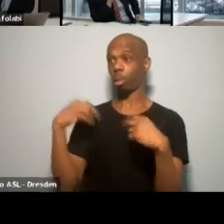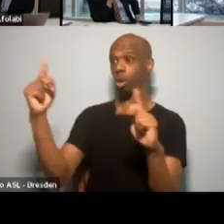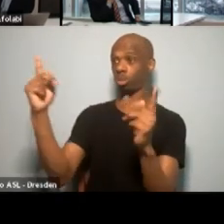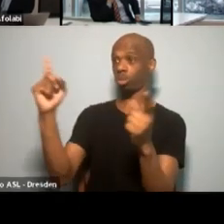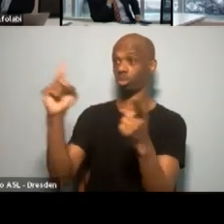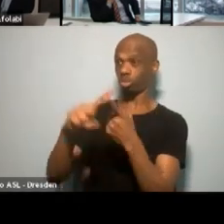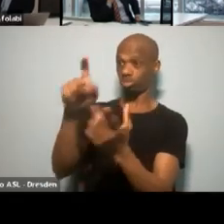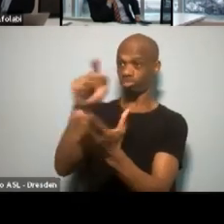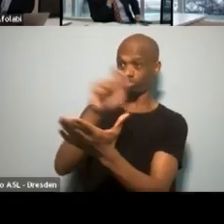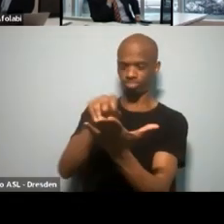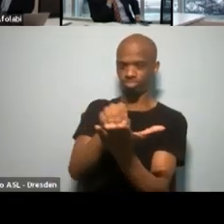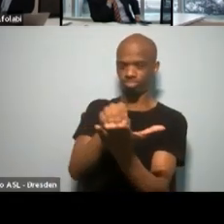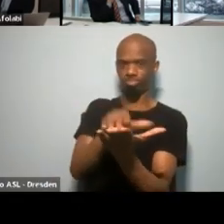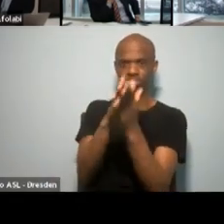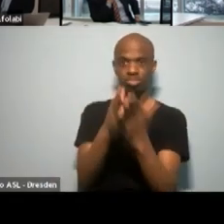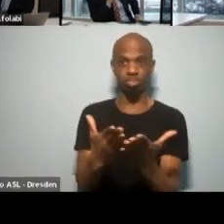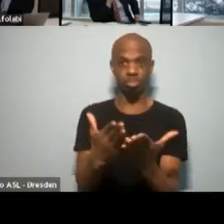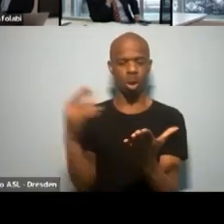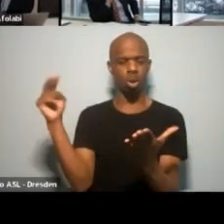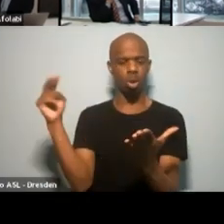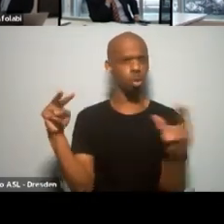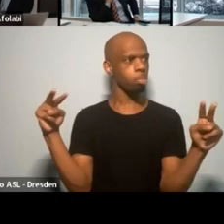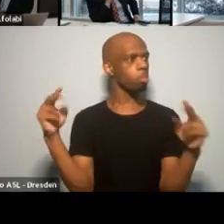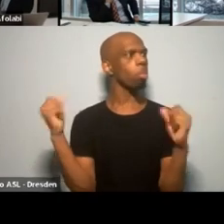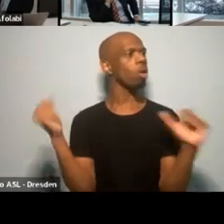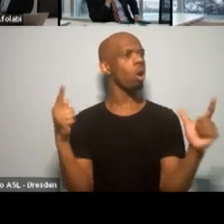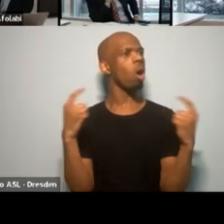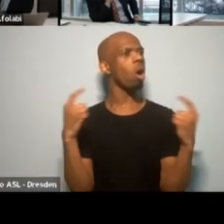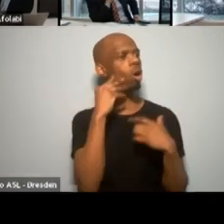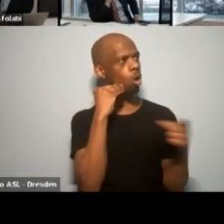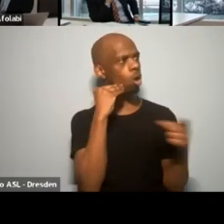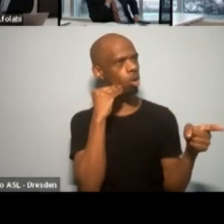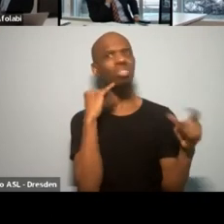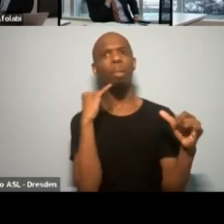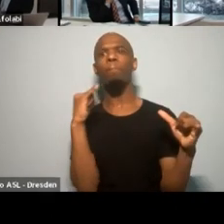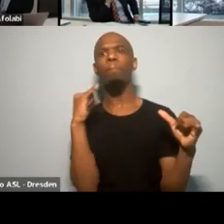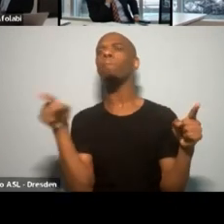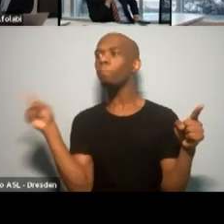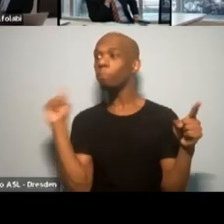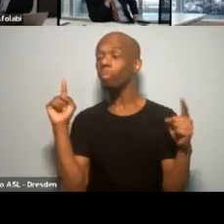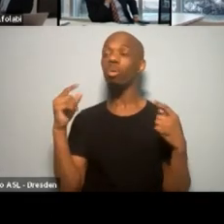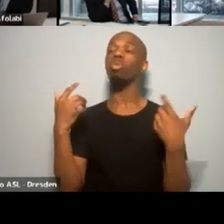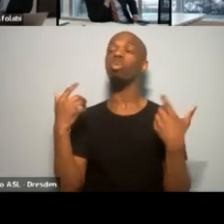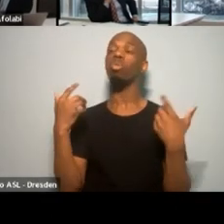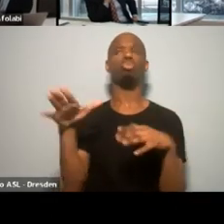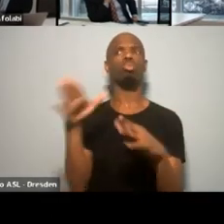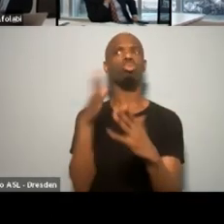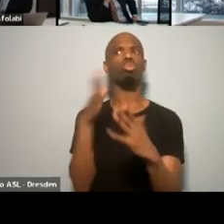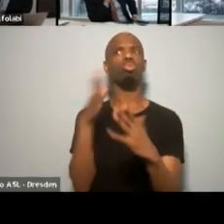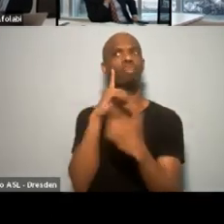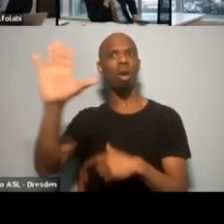contributors or authors sometimes have is a difficulty with accessing resources or information